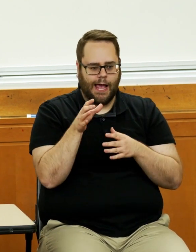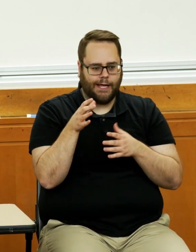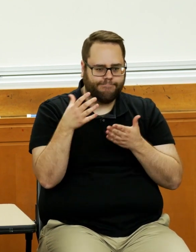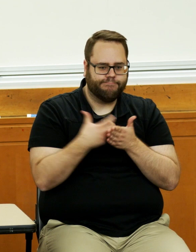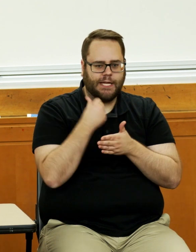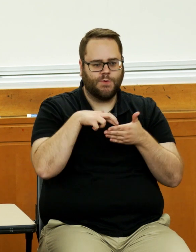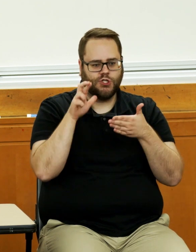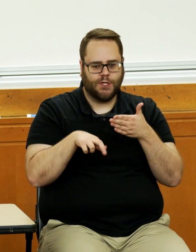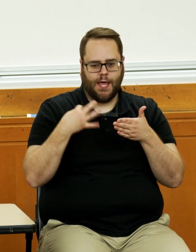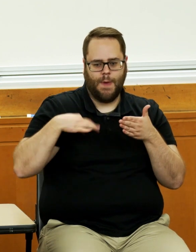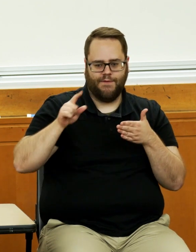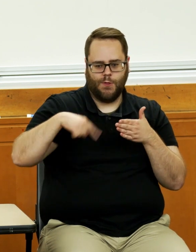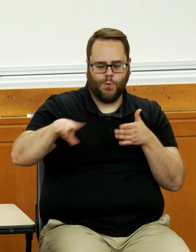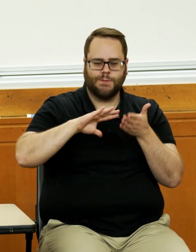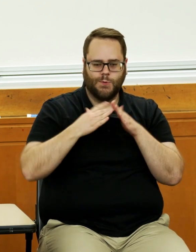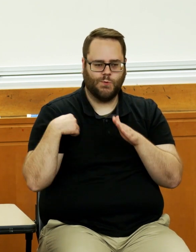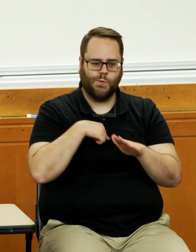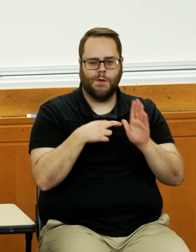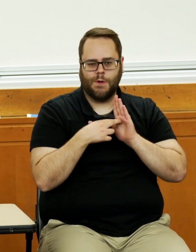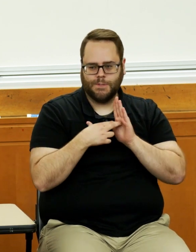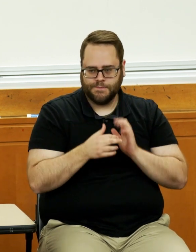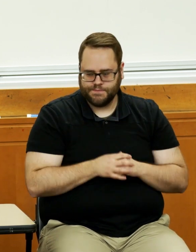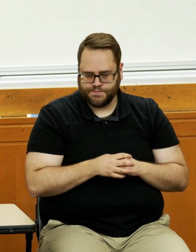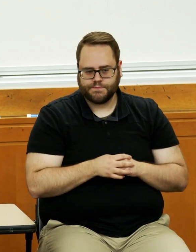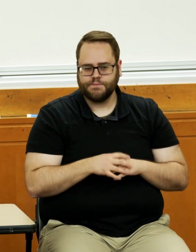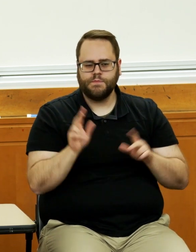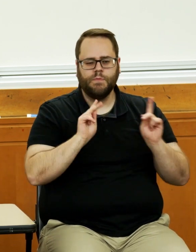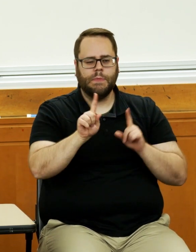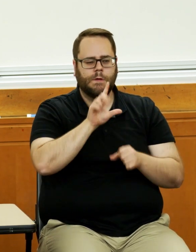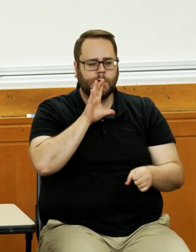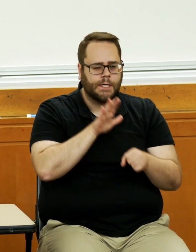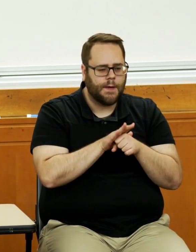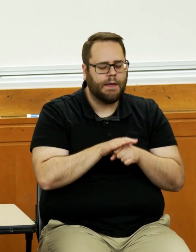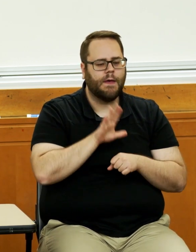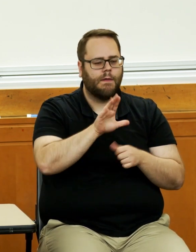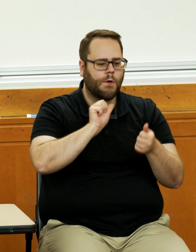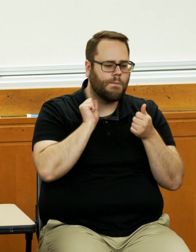the communities we represent. Questioning people's commitment, tactics, and belonging